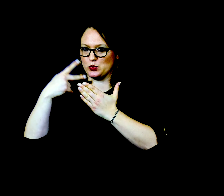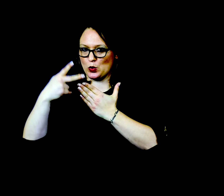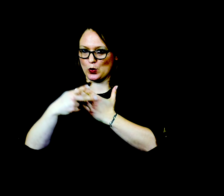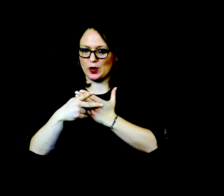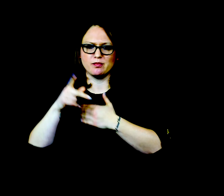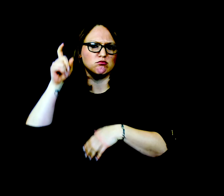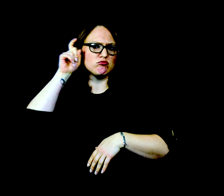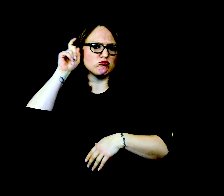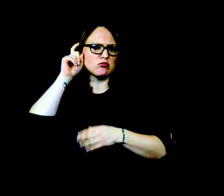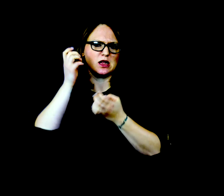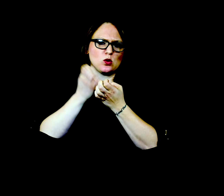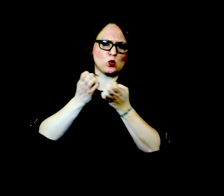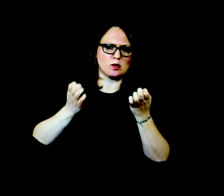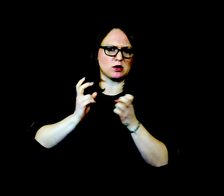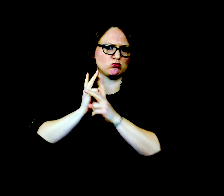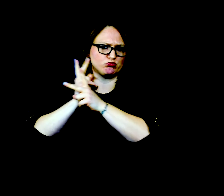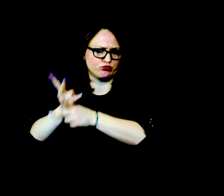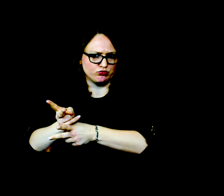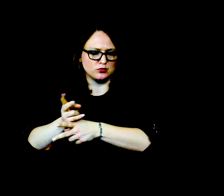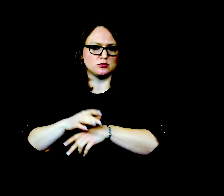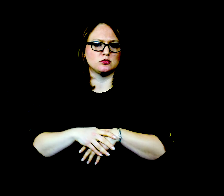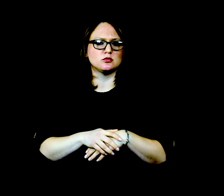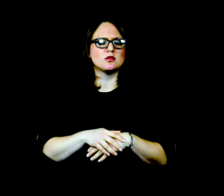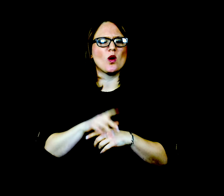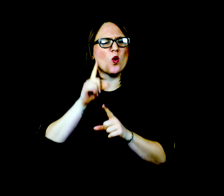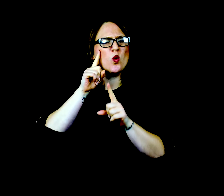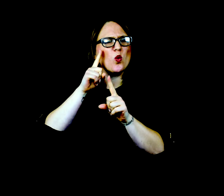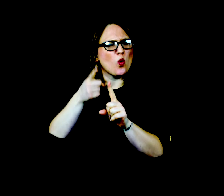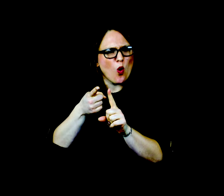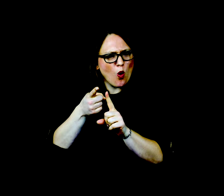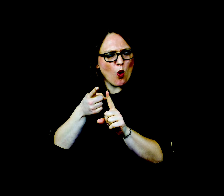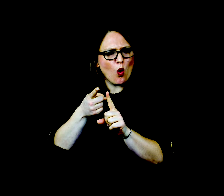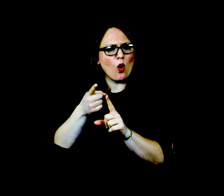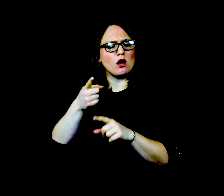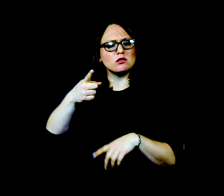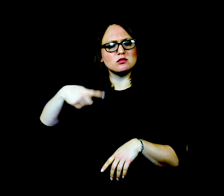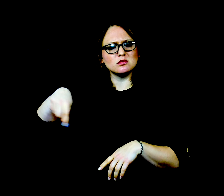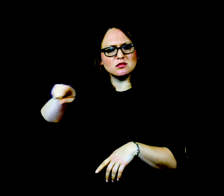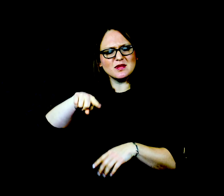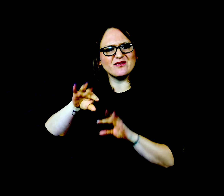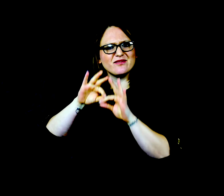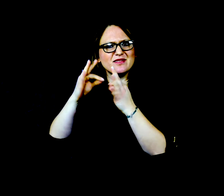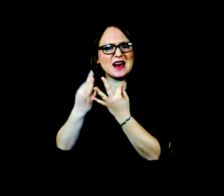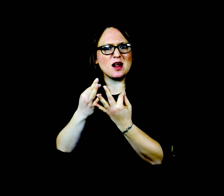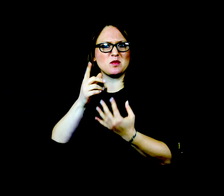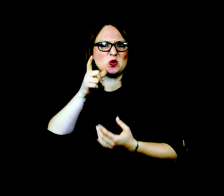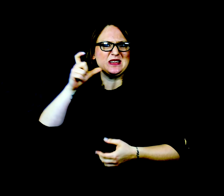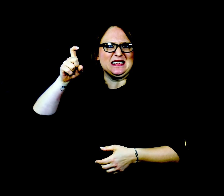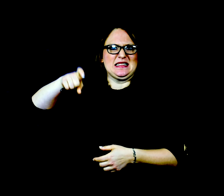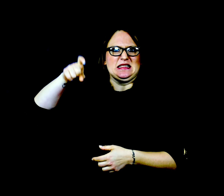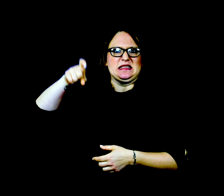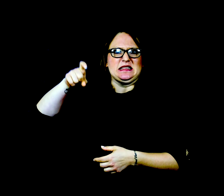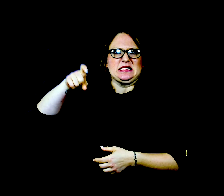the Hearing Instrument Loaner Program, which loans hearing aids to families who have a child